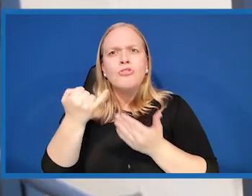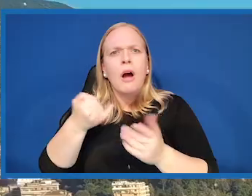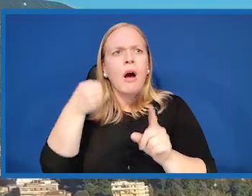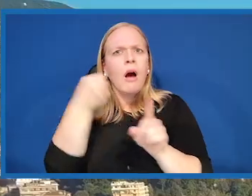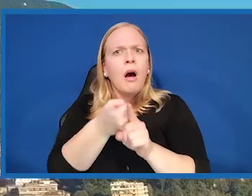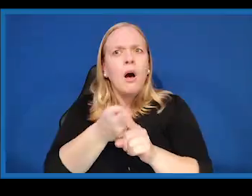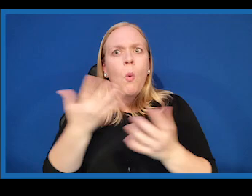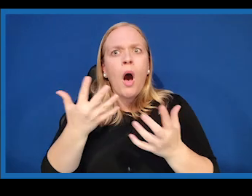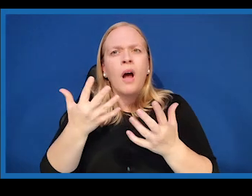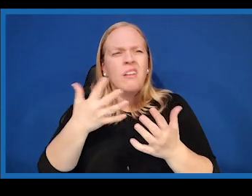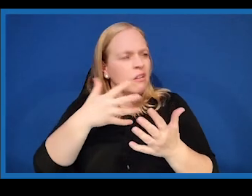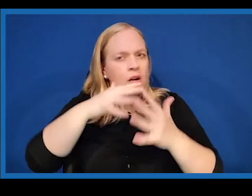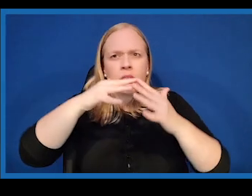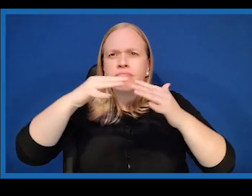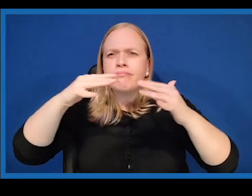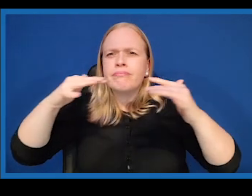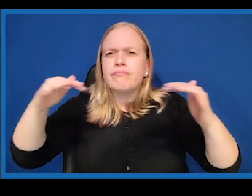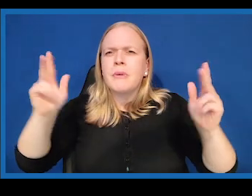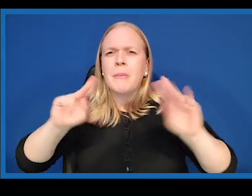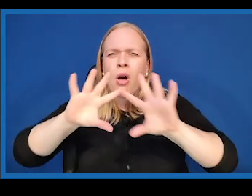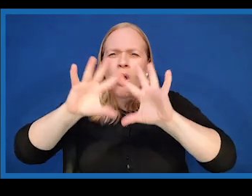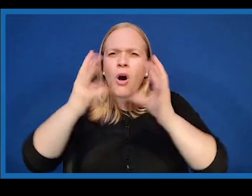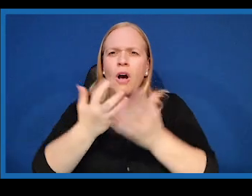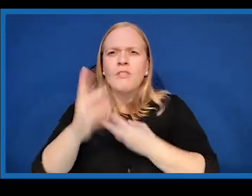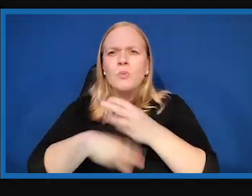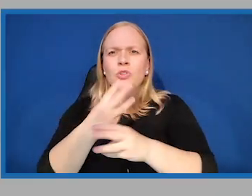ALL ACROSS THE WORLD. FROM SPACE IT'S JUST ONE PLANET.